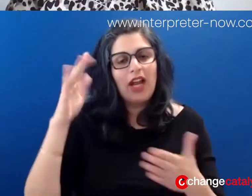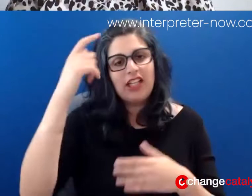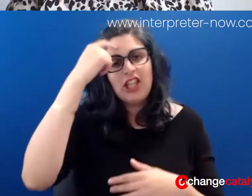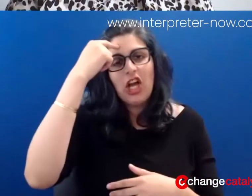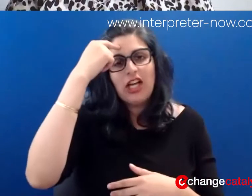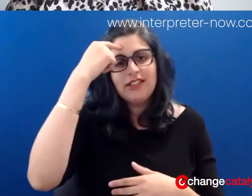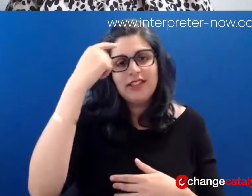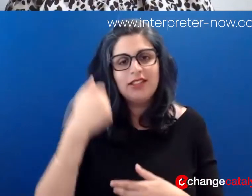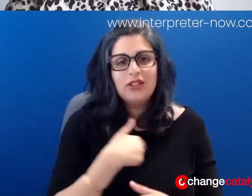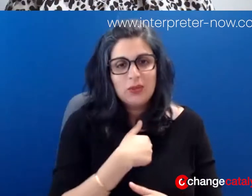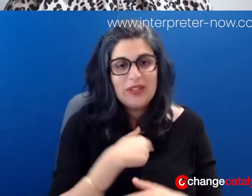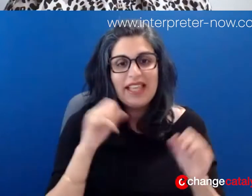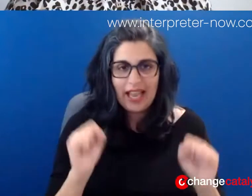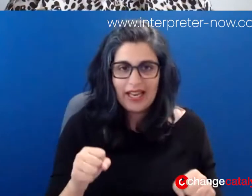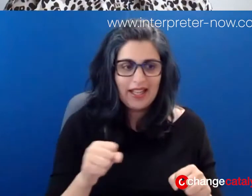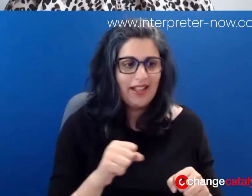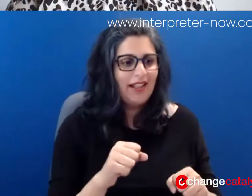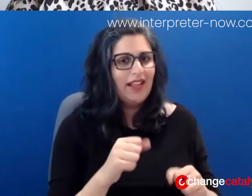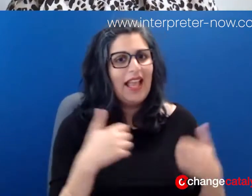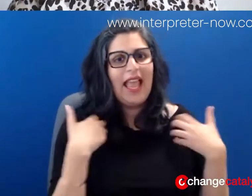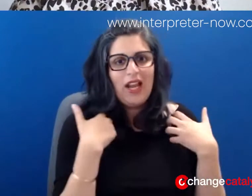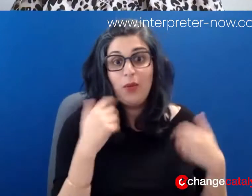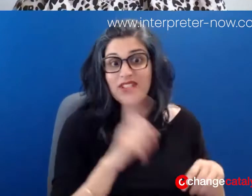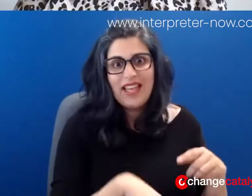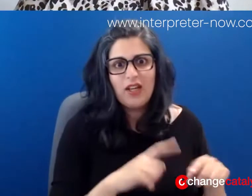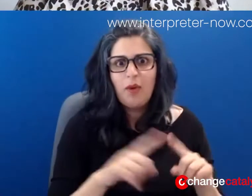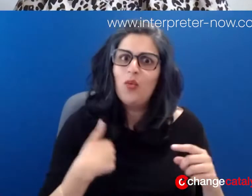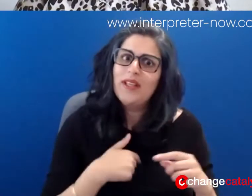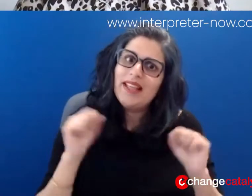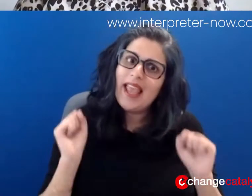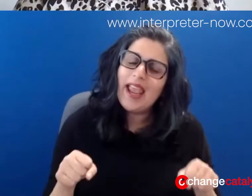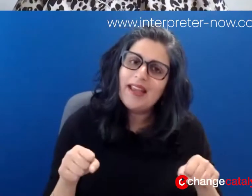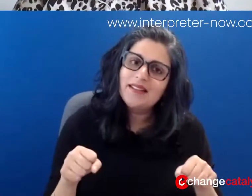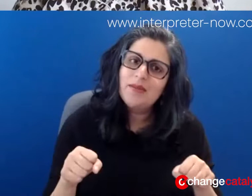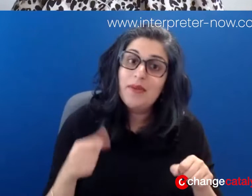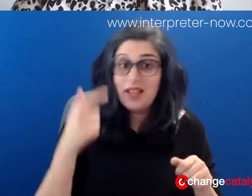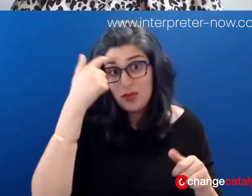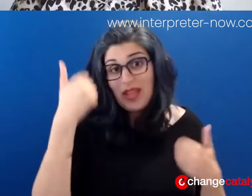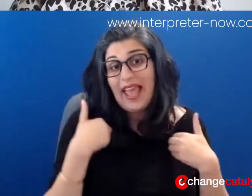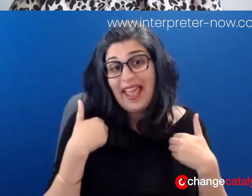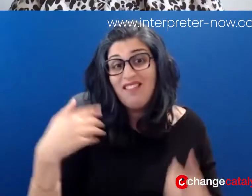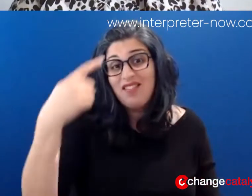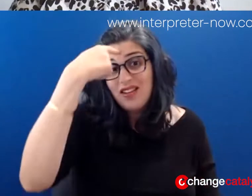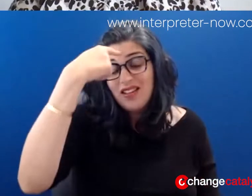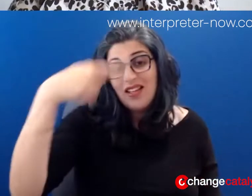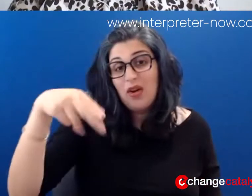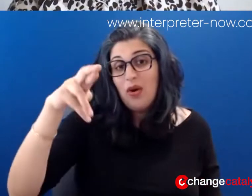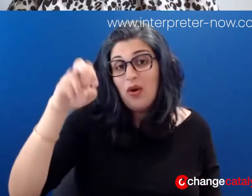We have a prefrontal cortex that gives us things like abstract thought and holding visions of the future and relationality.